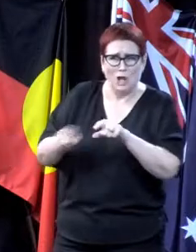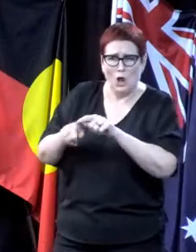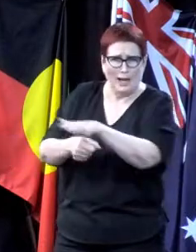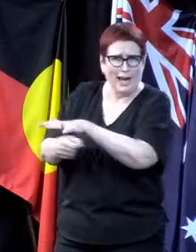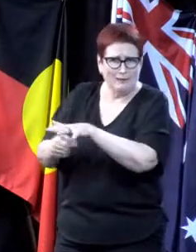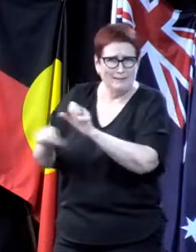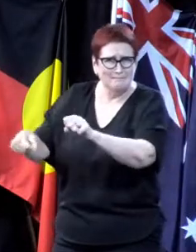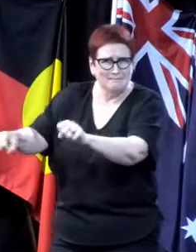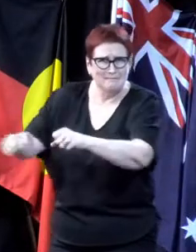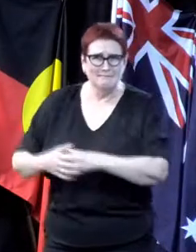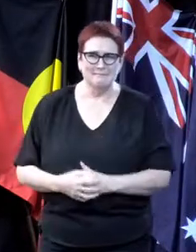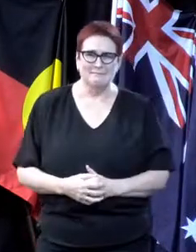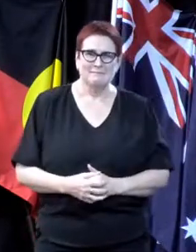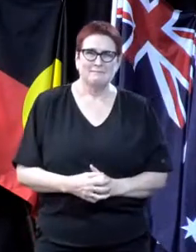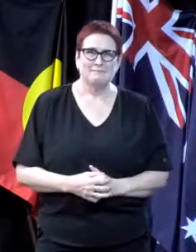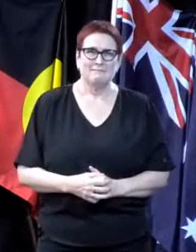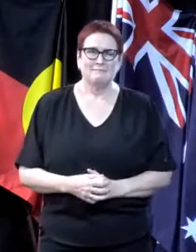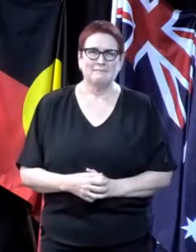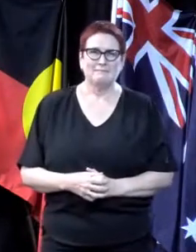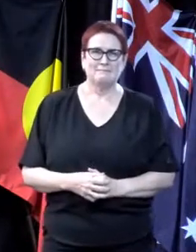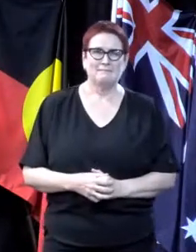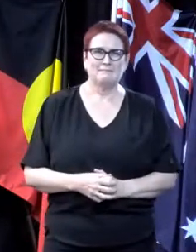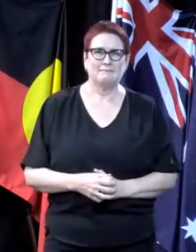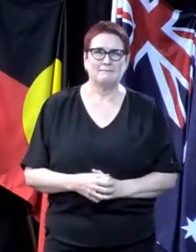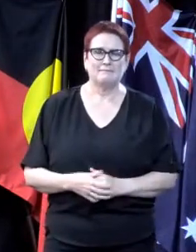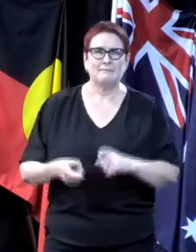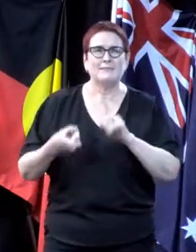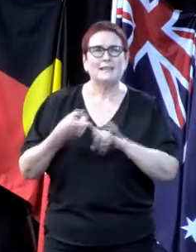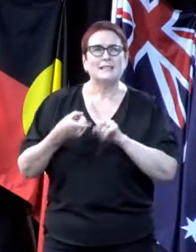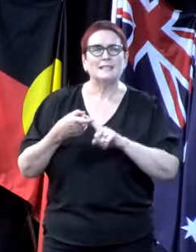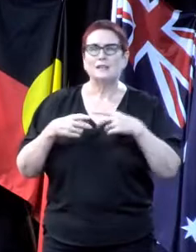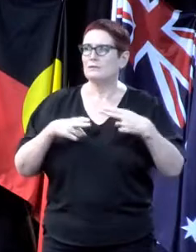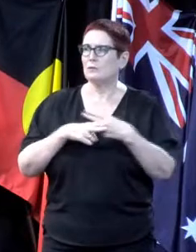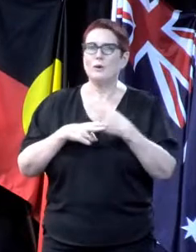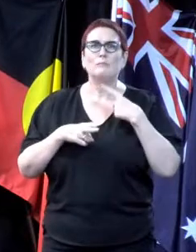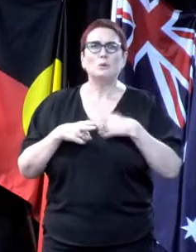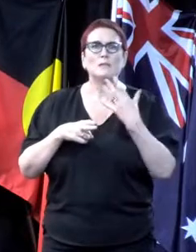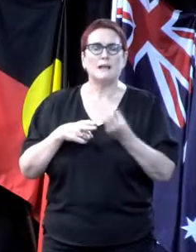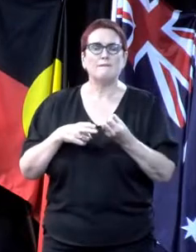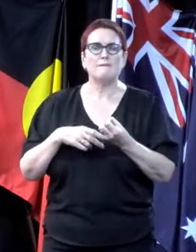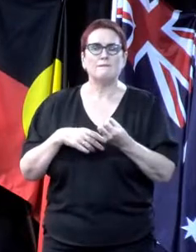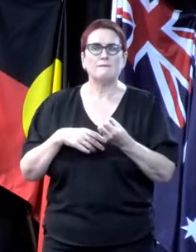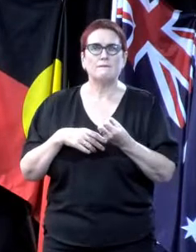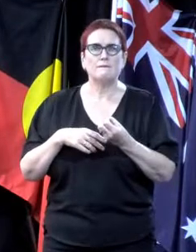Yeah, so, it is also still used for - because it has disability facilities there